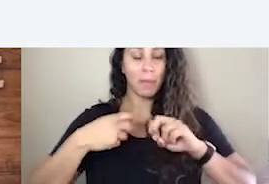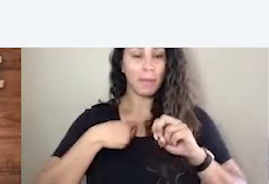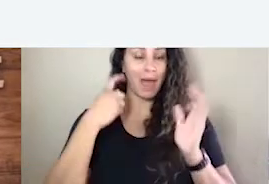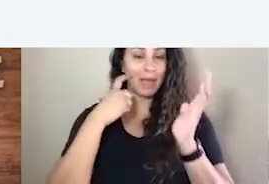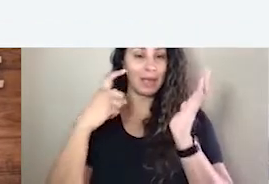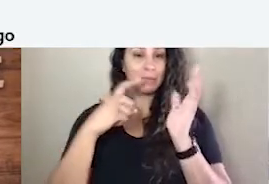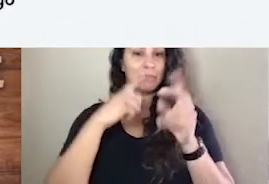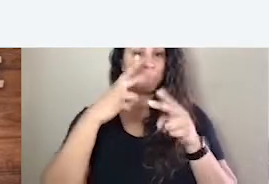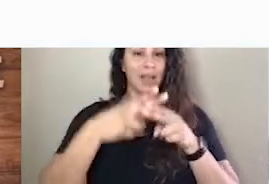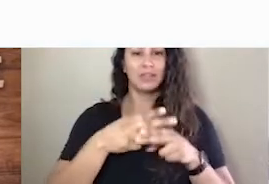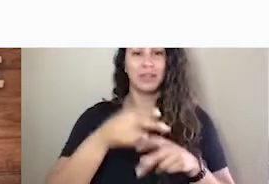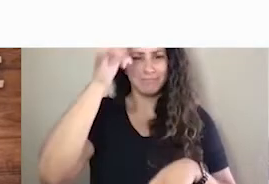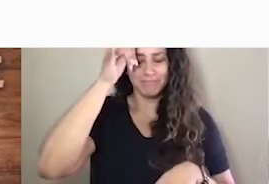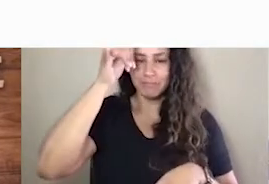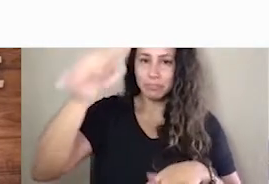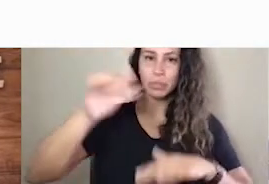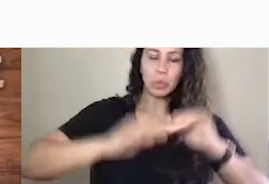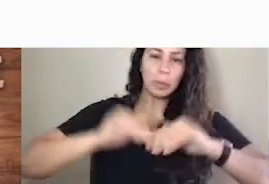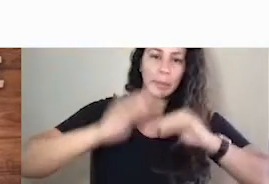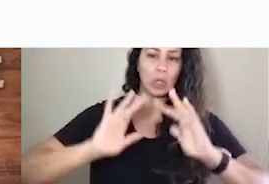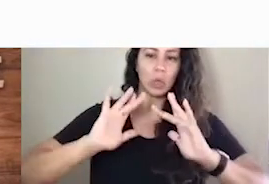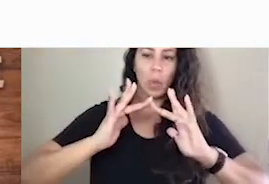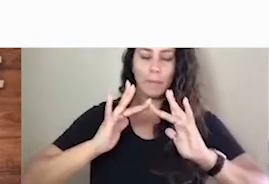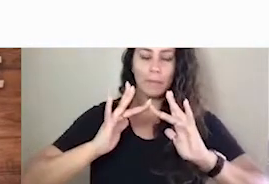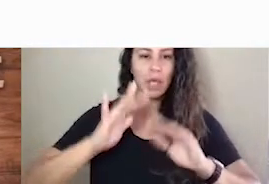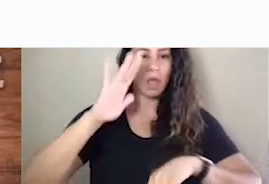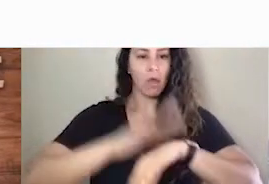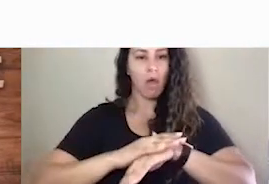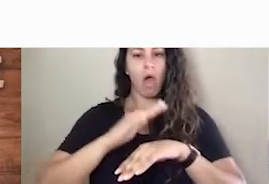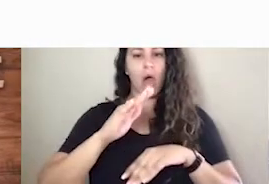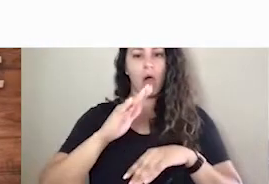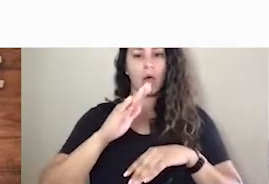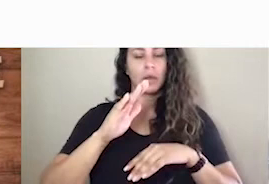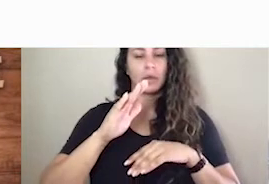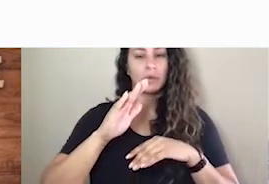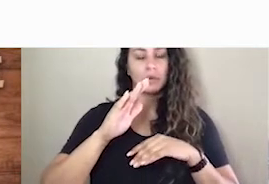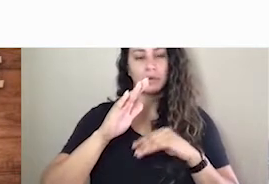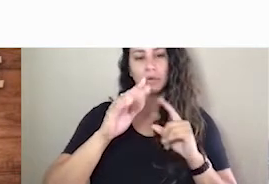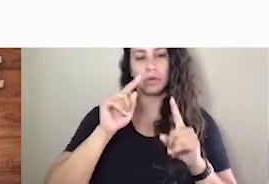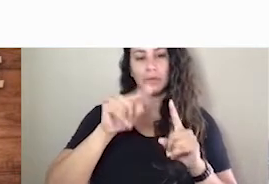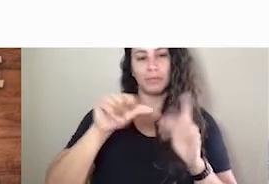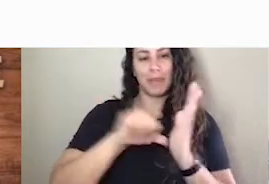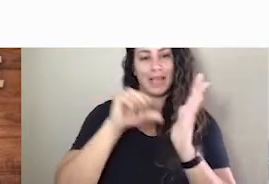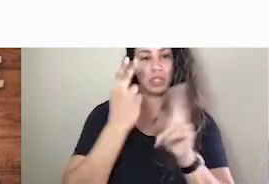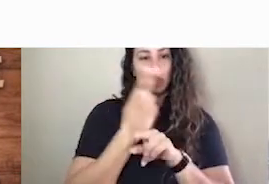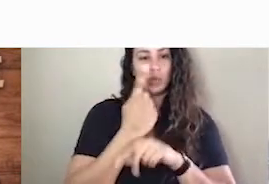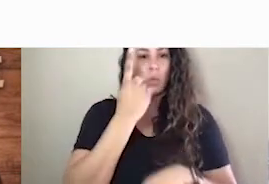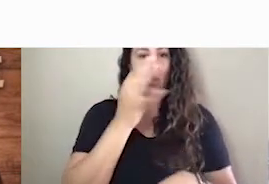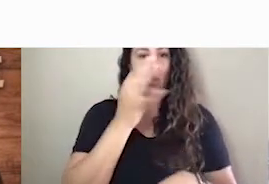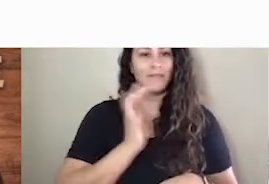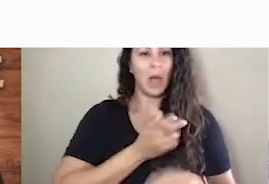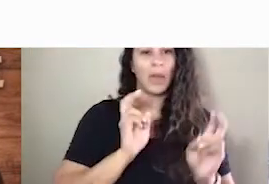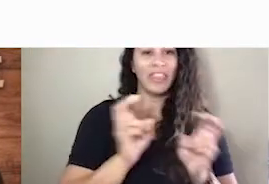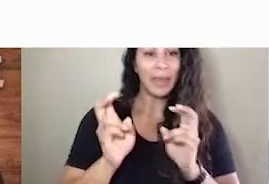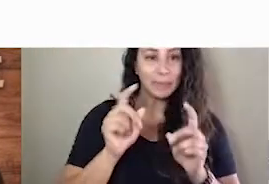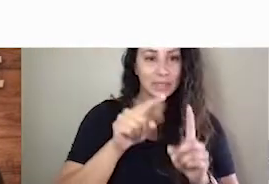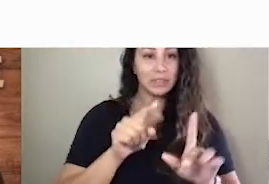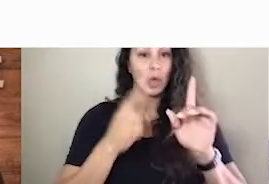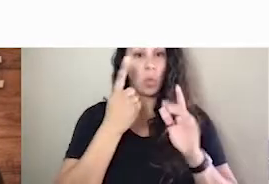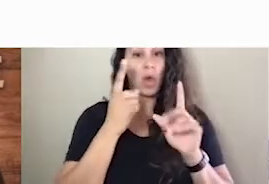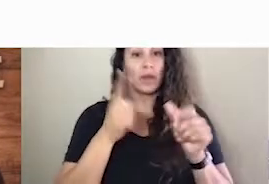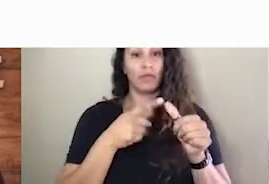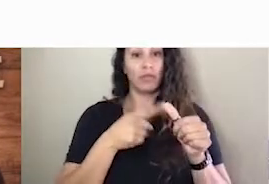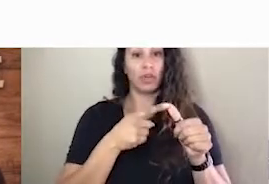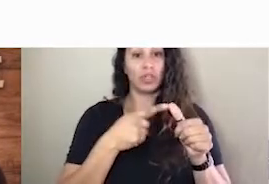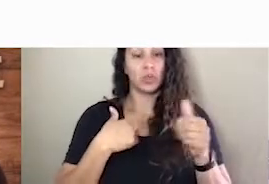I MENTIONED THAT IT TOOK TOO LONG TO BUILD OUT A WEB